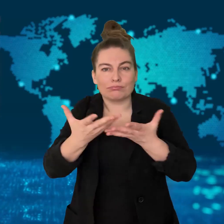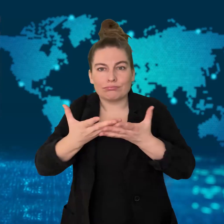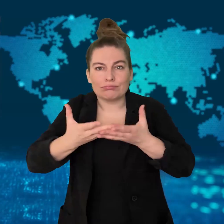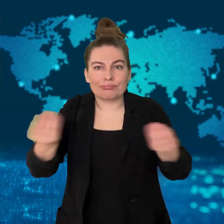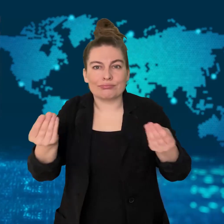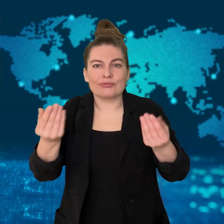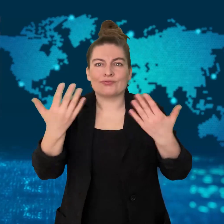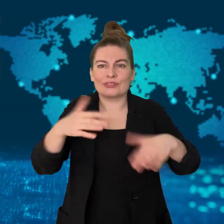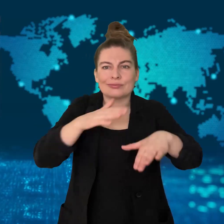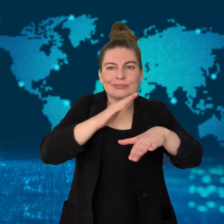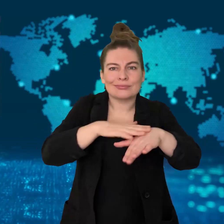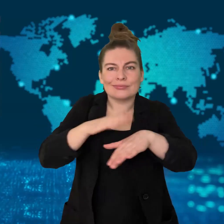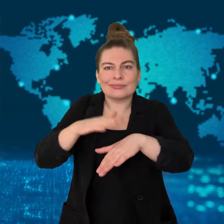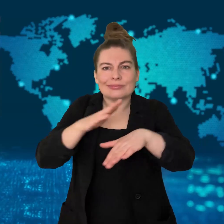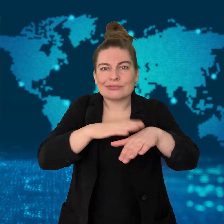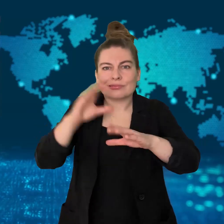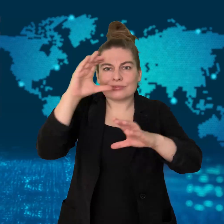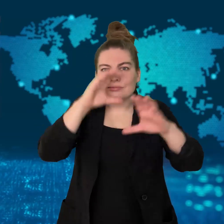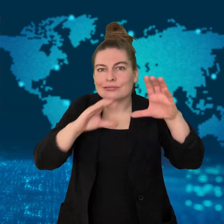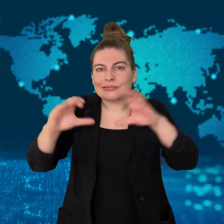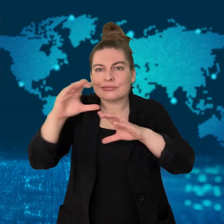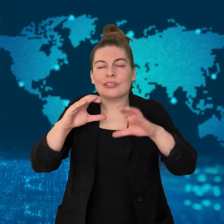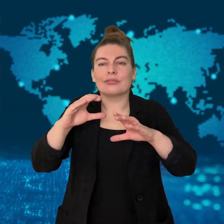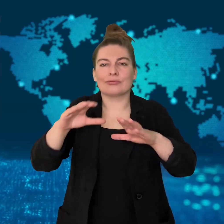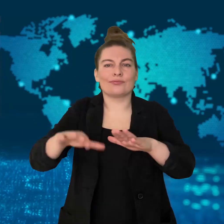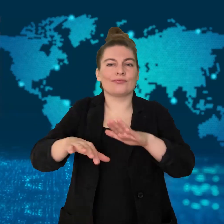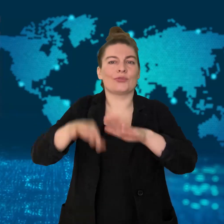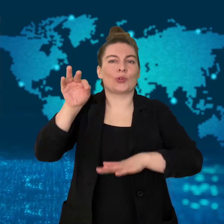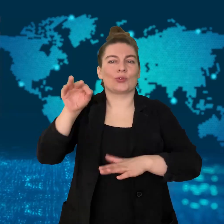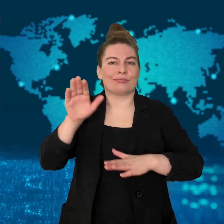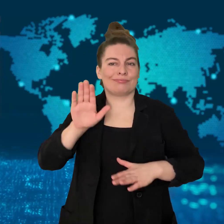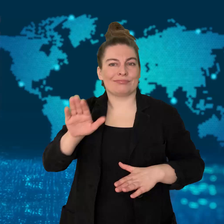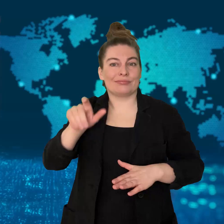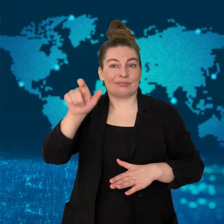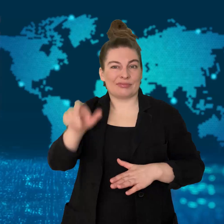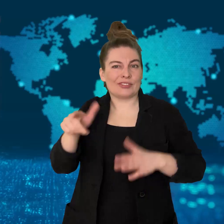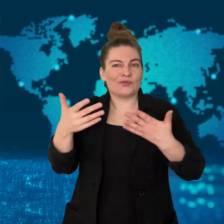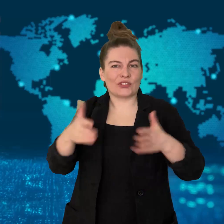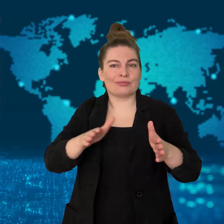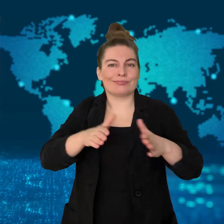In one town, a man was swept away.